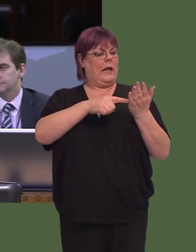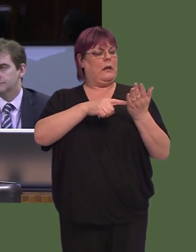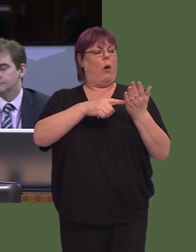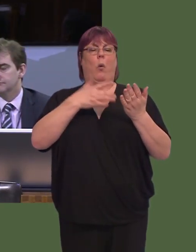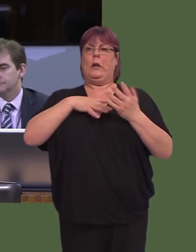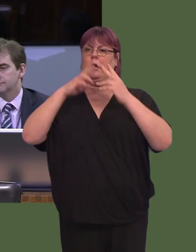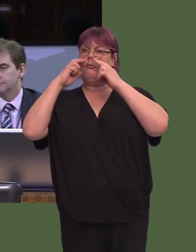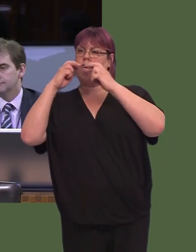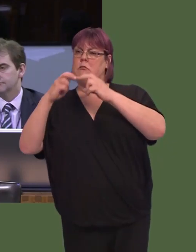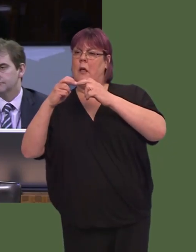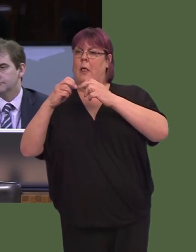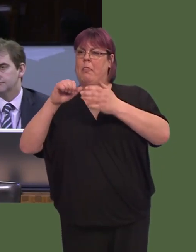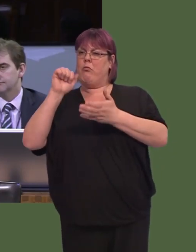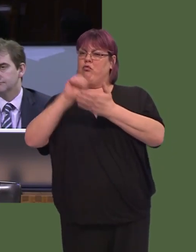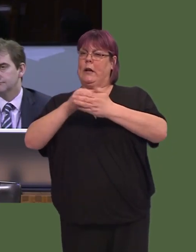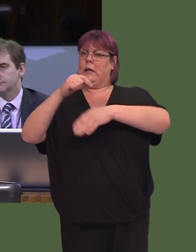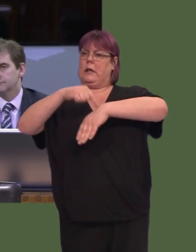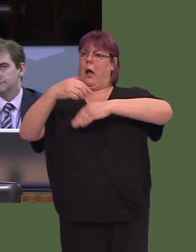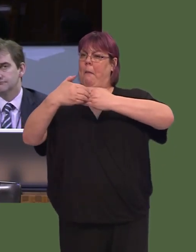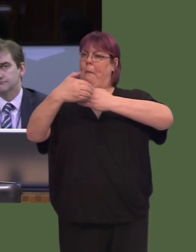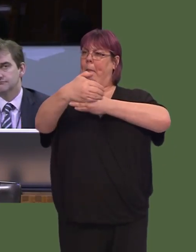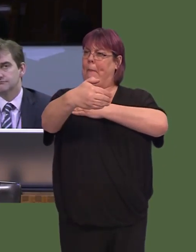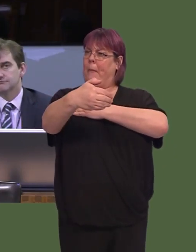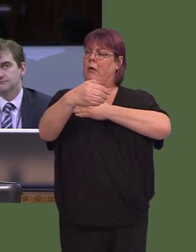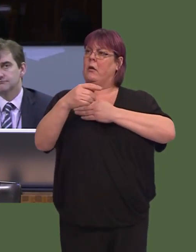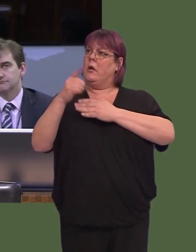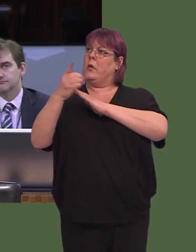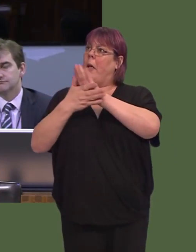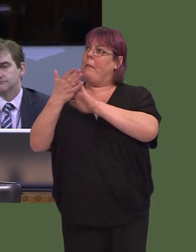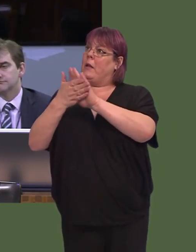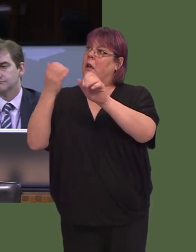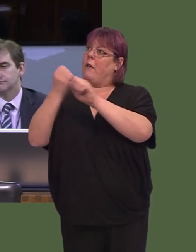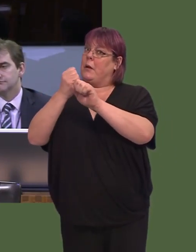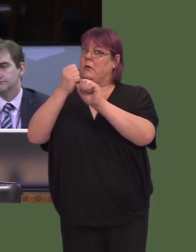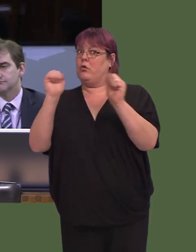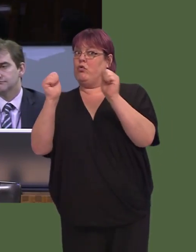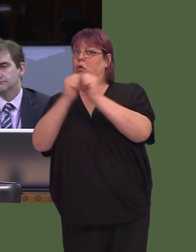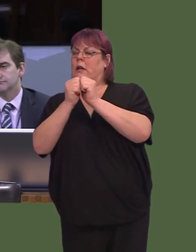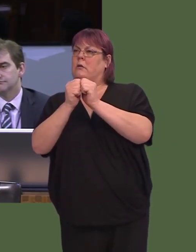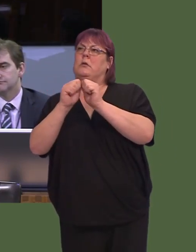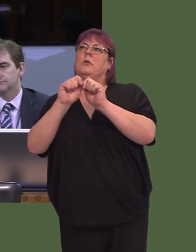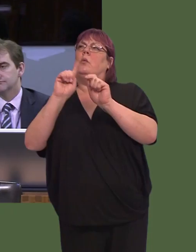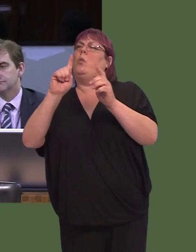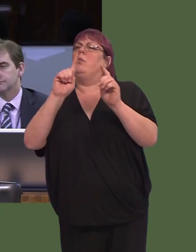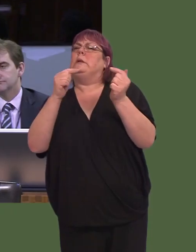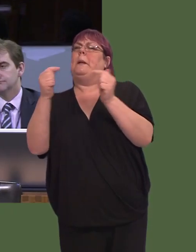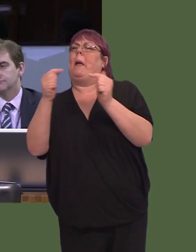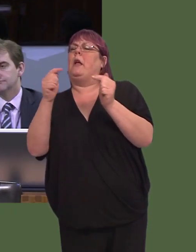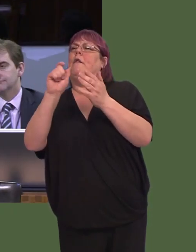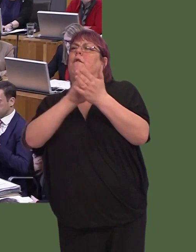is quite clear as to the type and nature of debate that we will be able to vote on. I'd be grateful for some clarity on that particular issue.